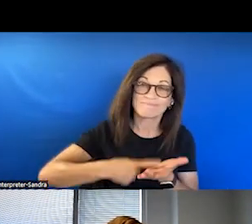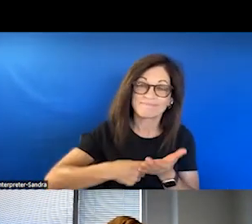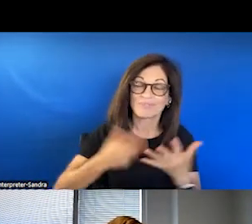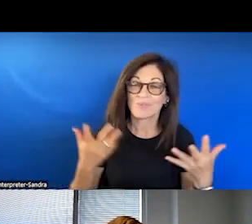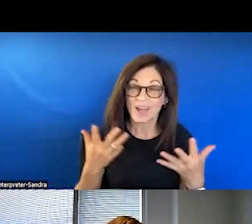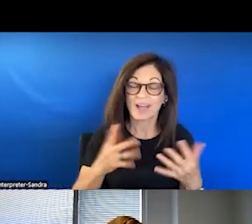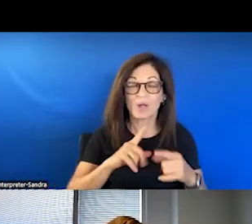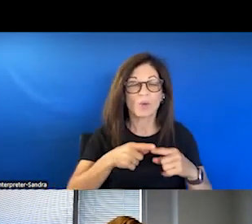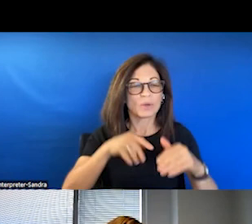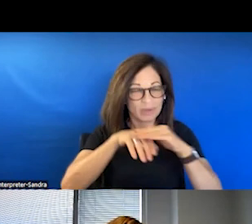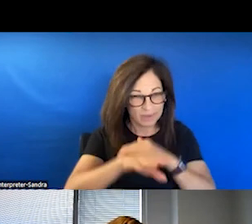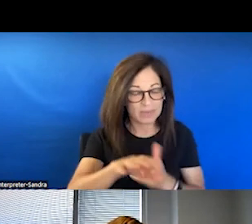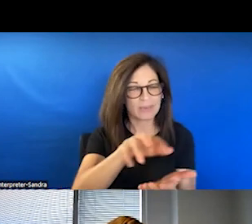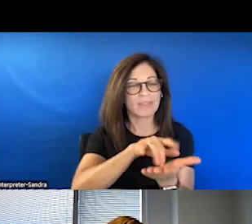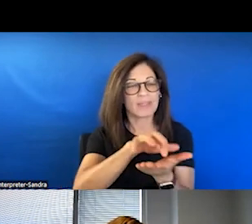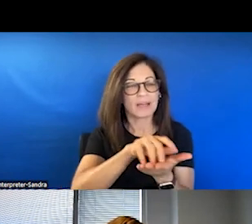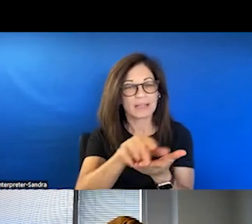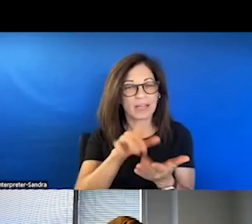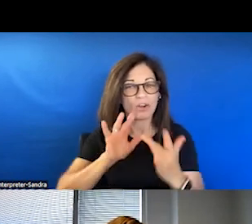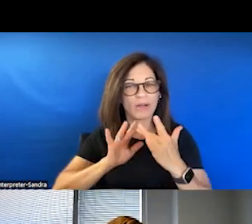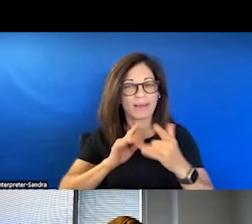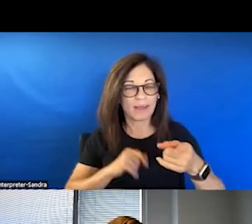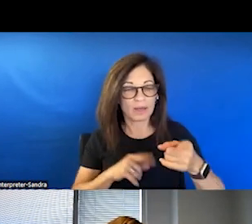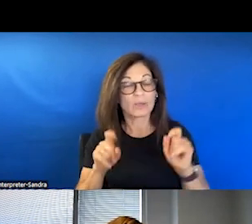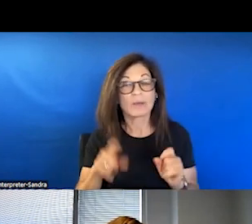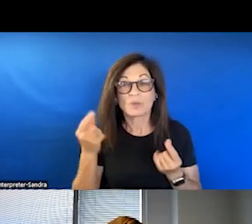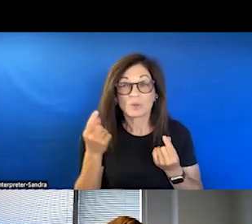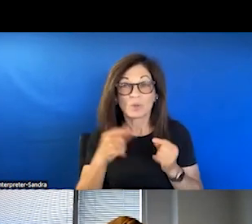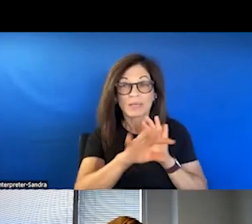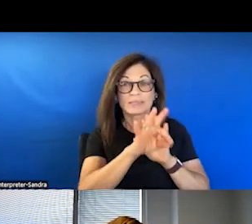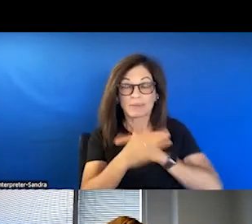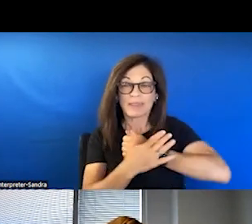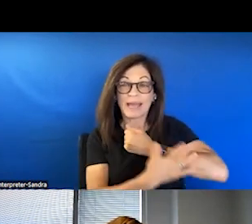CALCULATOR ITSELF ON LINE. YOU ACTUALLY HAVE TO, SELECT A COUNTY OR A PARISH TO GET THERE.